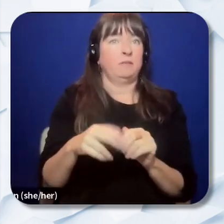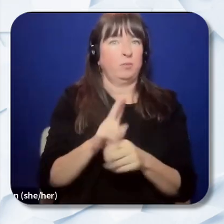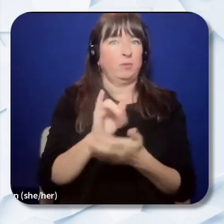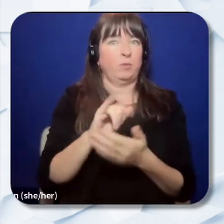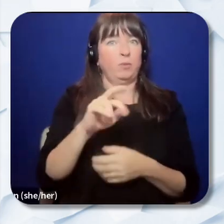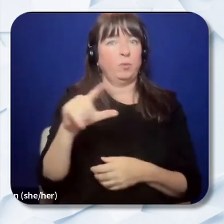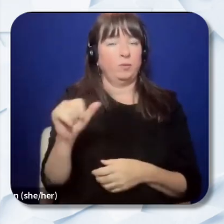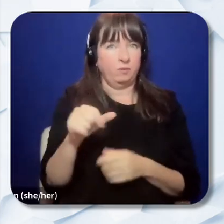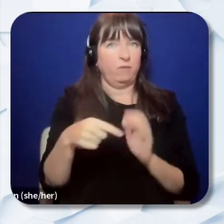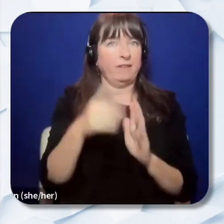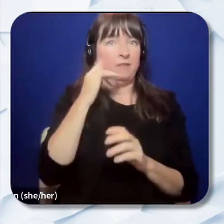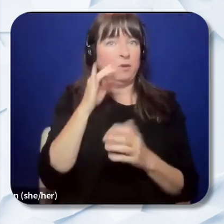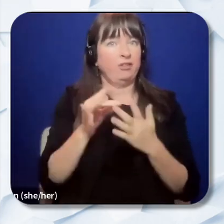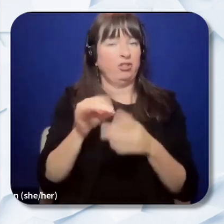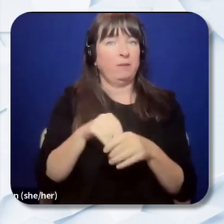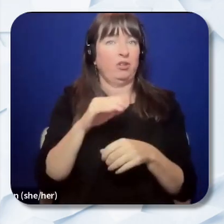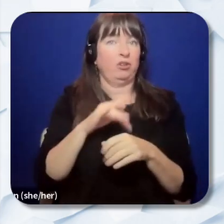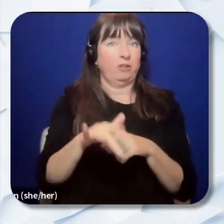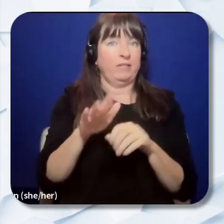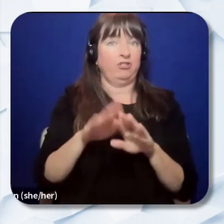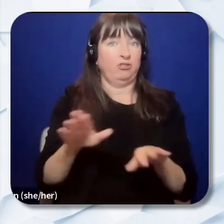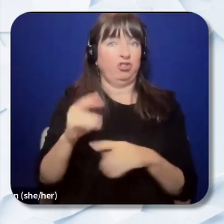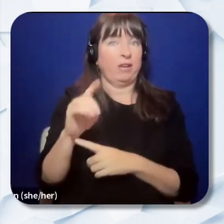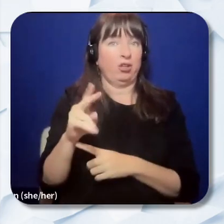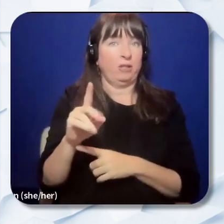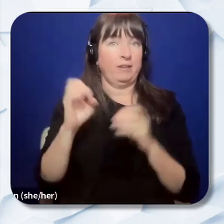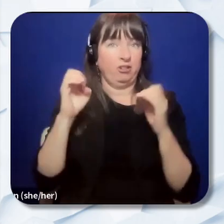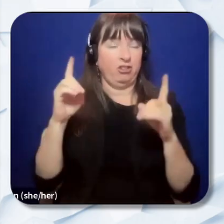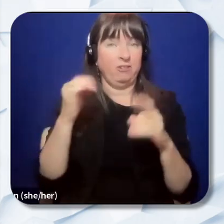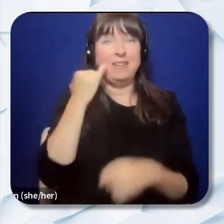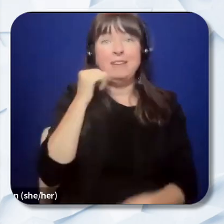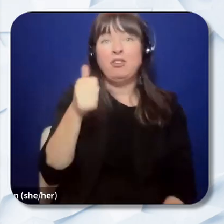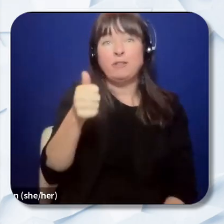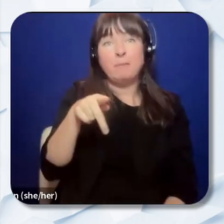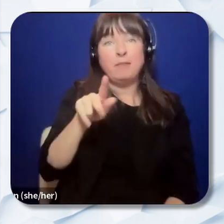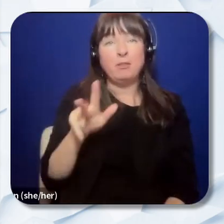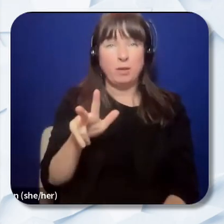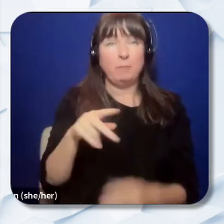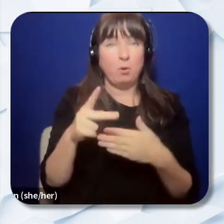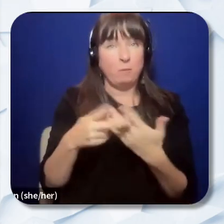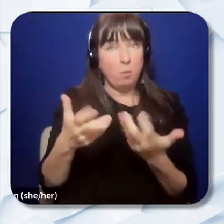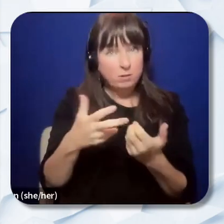childhood education. If you are a P-3 program that is looking to expand or begin your CLASS